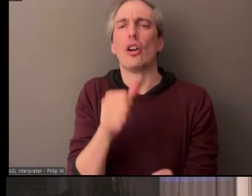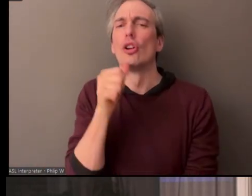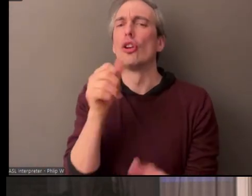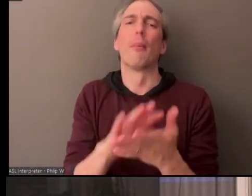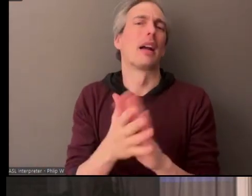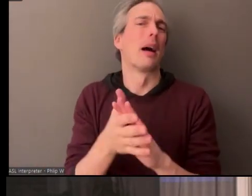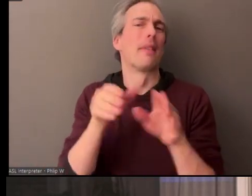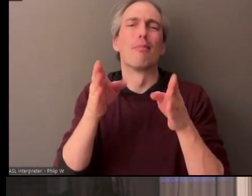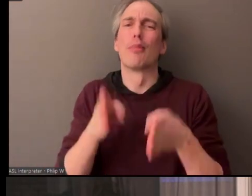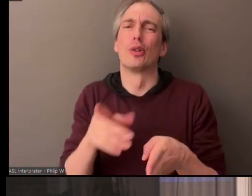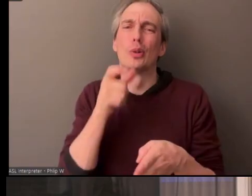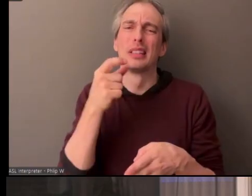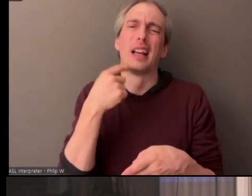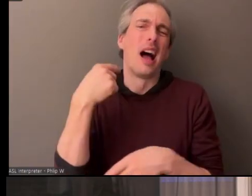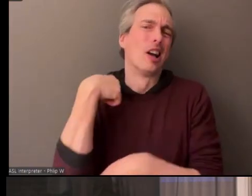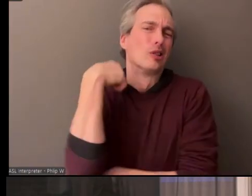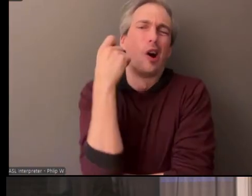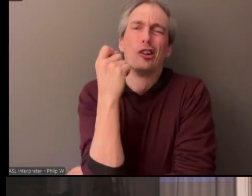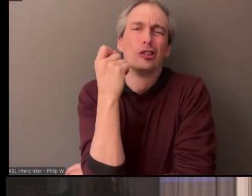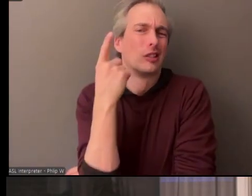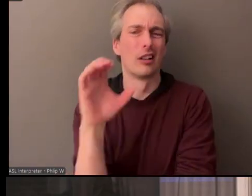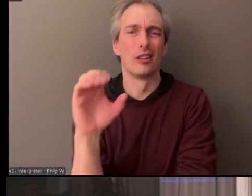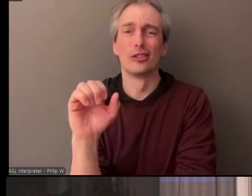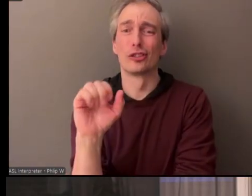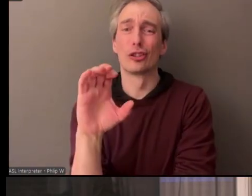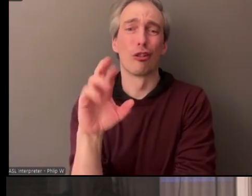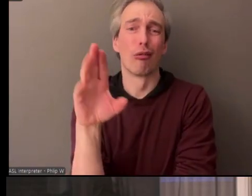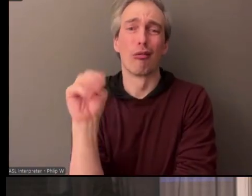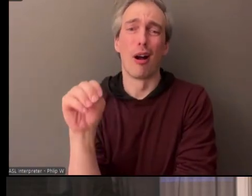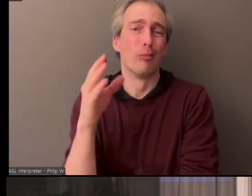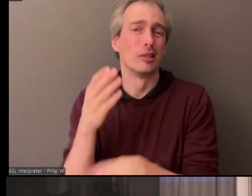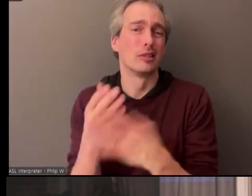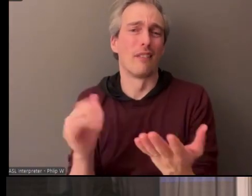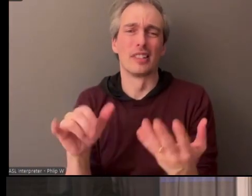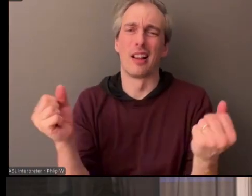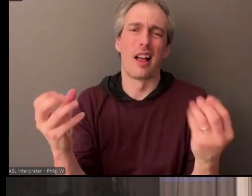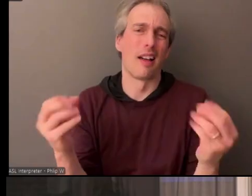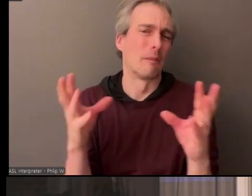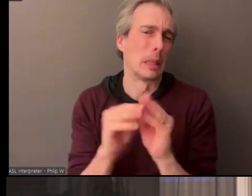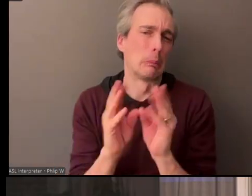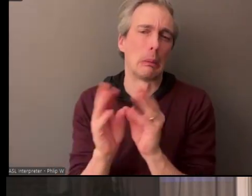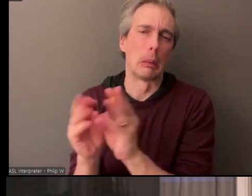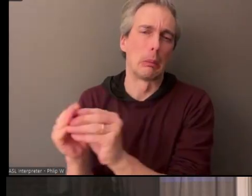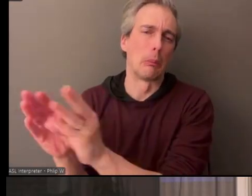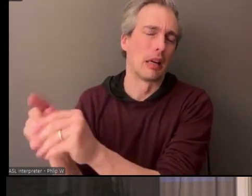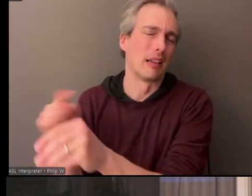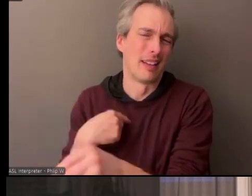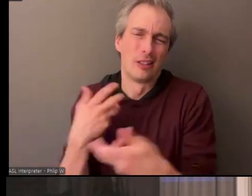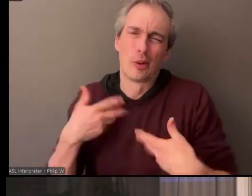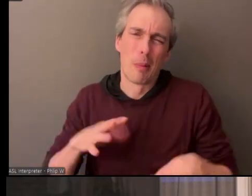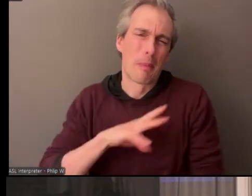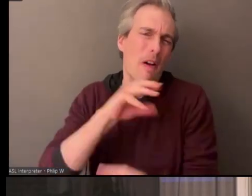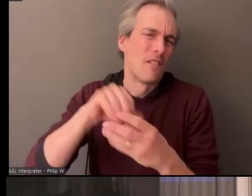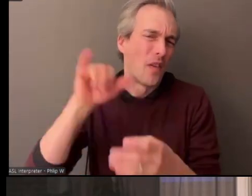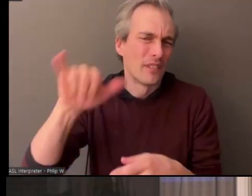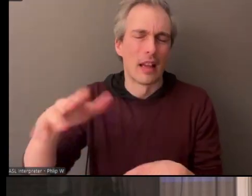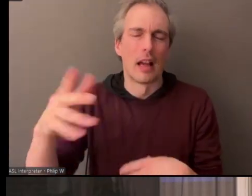It's just a lot of meetings that I don't want to be in and deal with. Well... Let's dive into some of these things I just talked about.